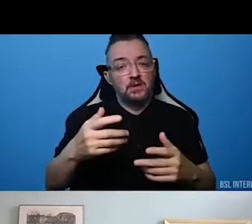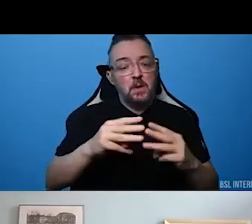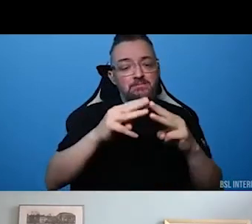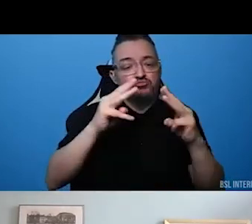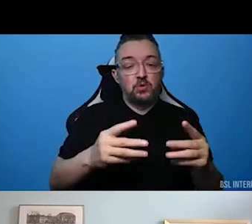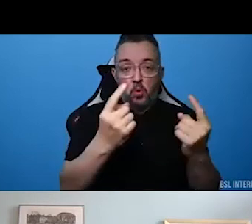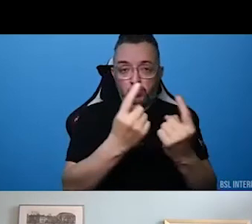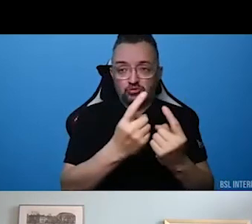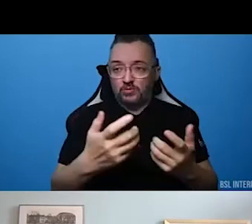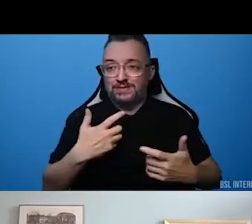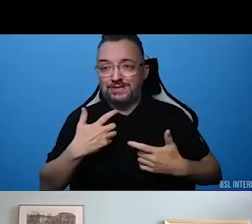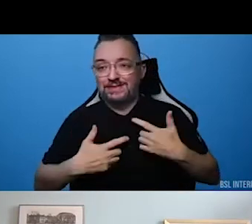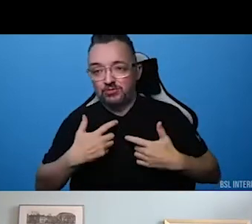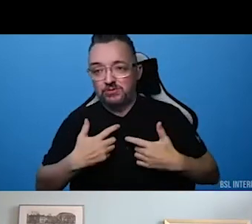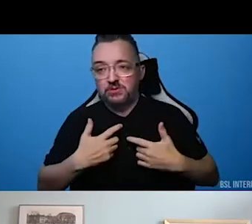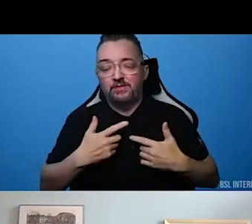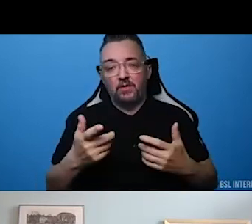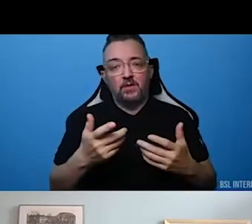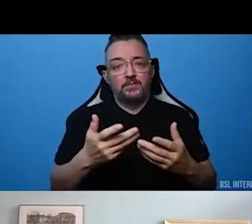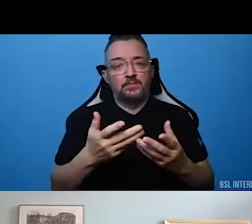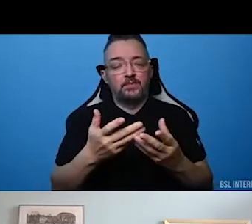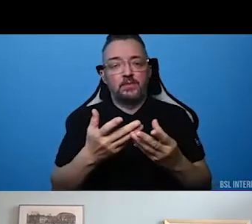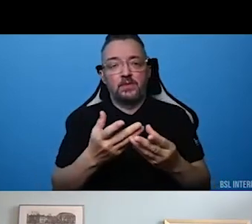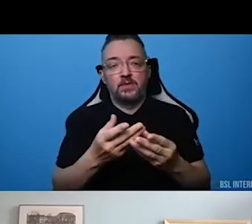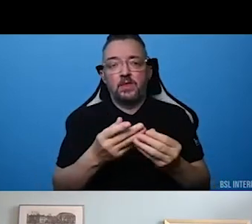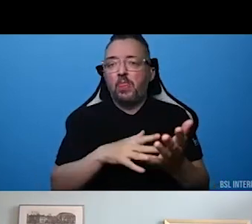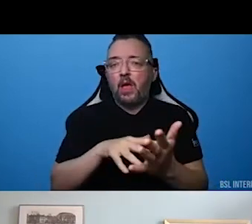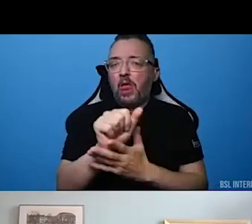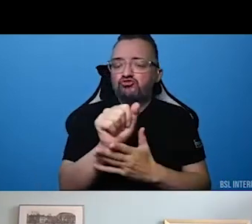and I suppose in the material culture of this history